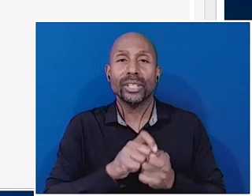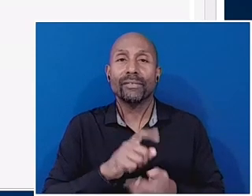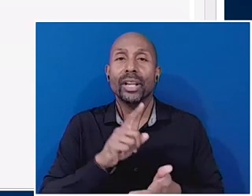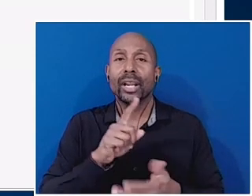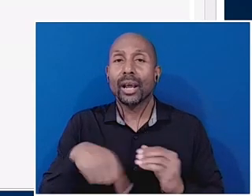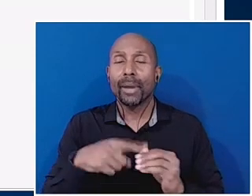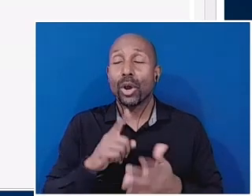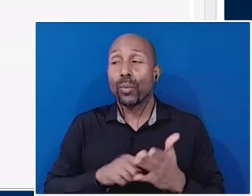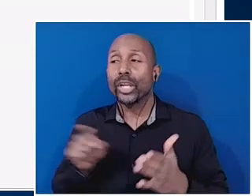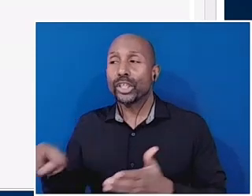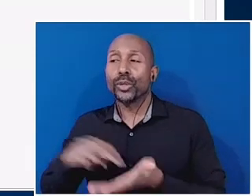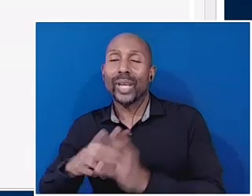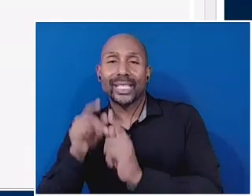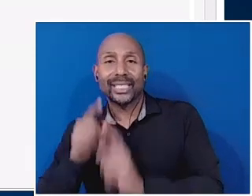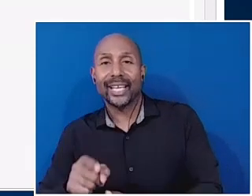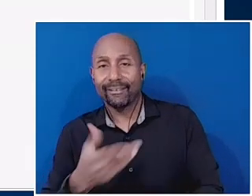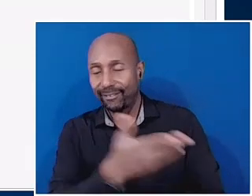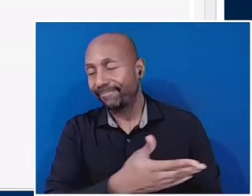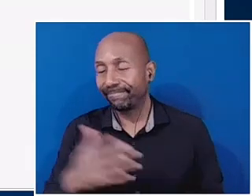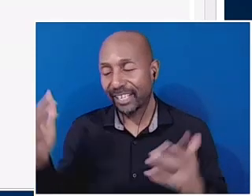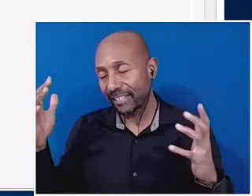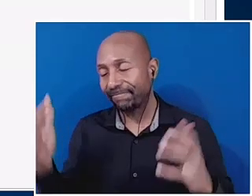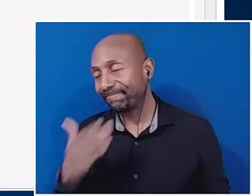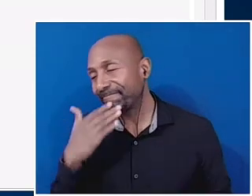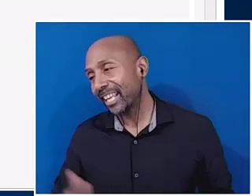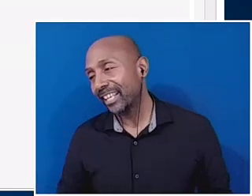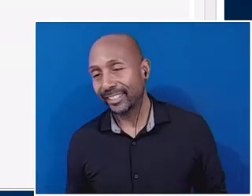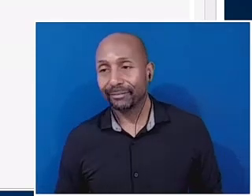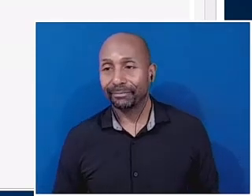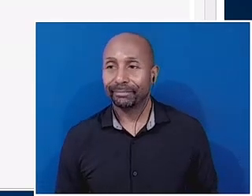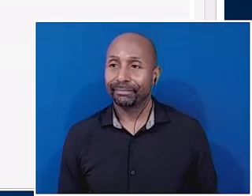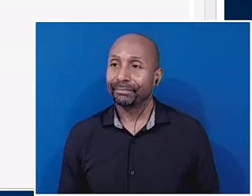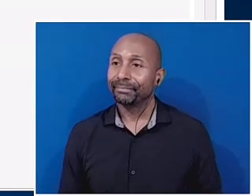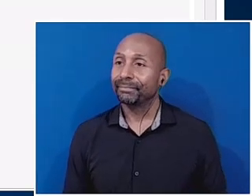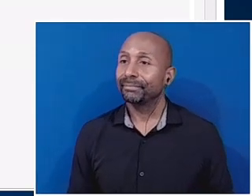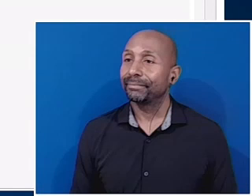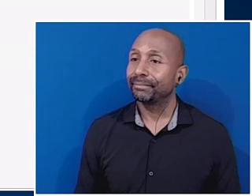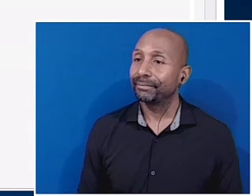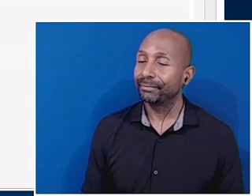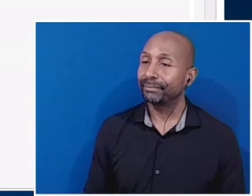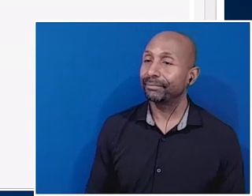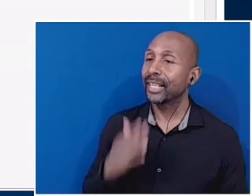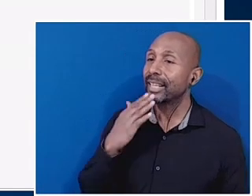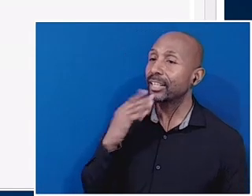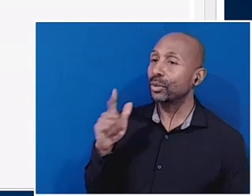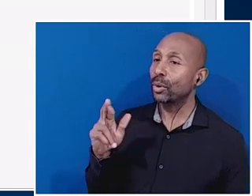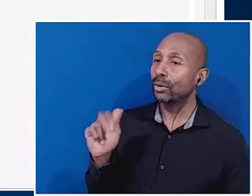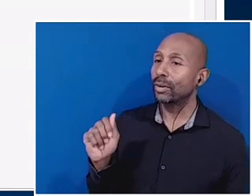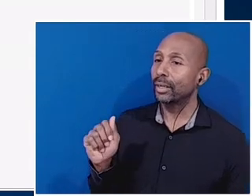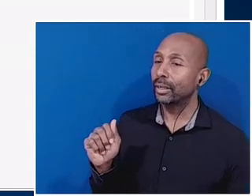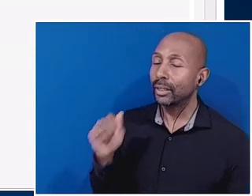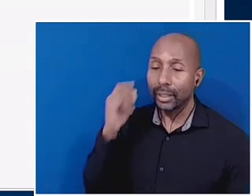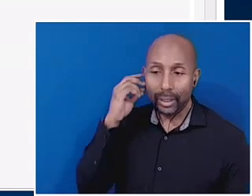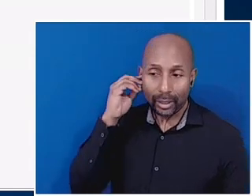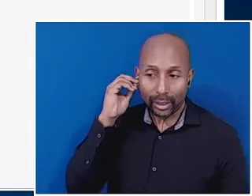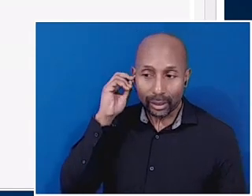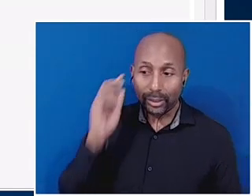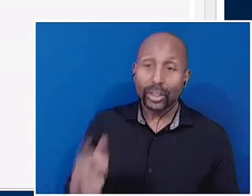Herman, with about five minutes remaining